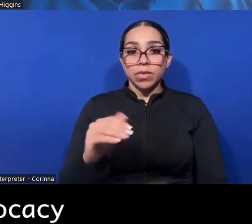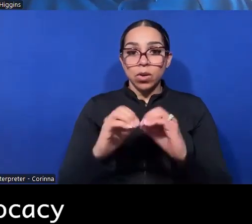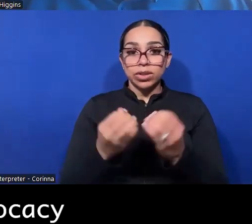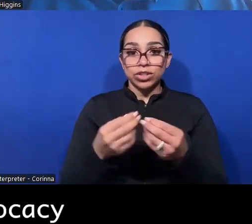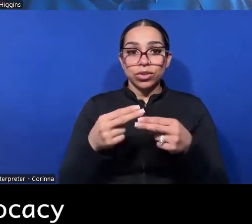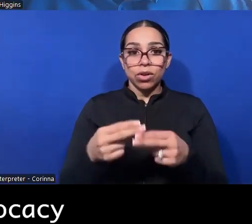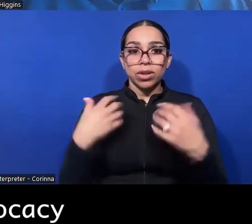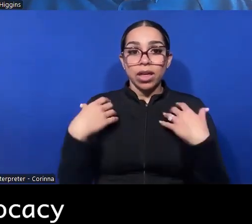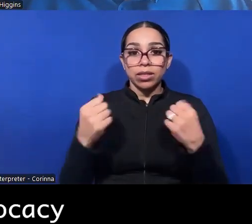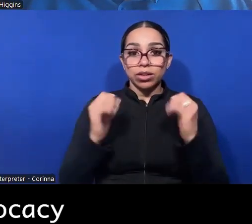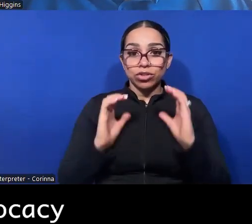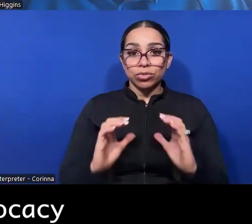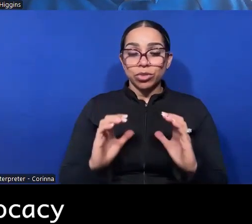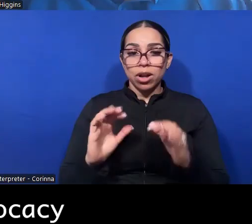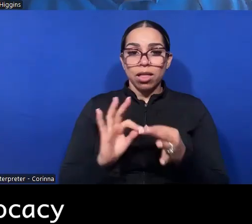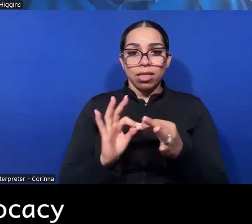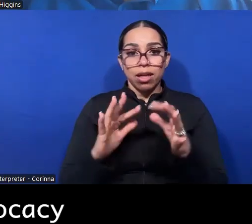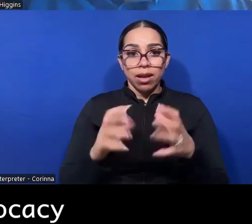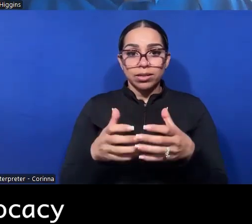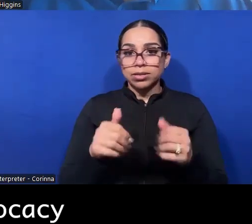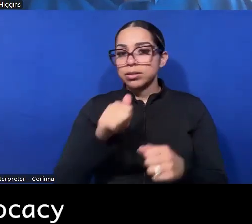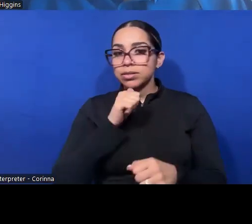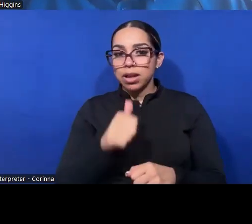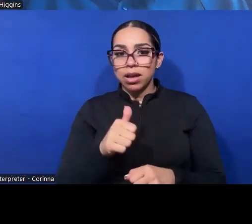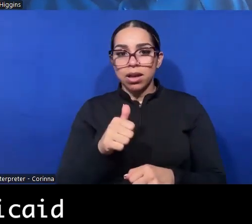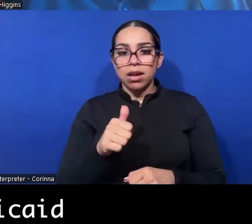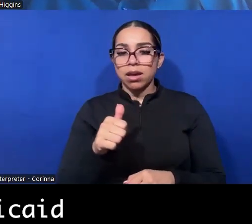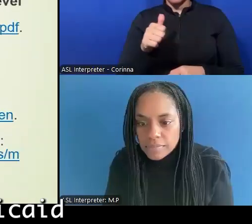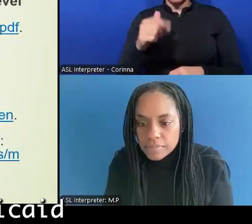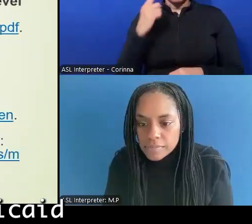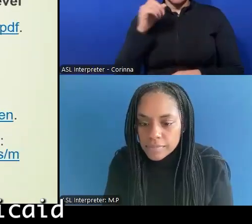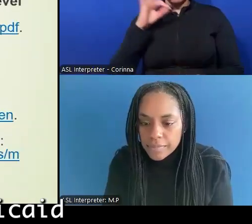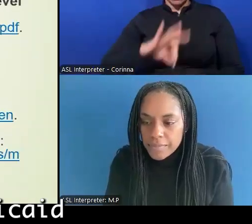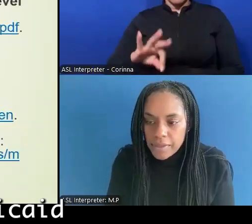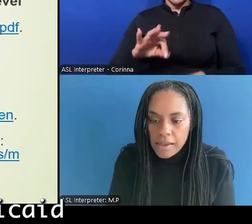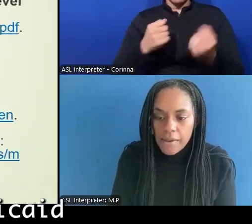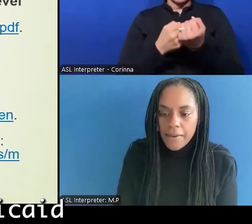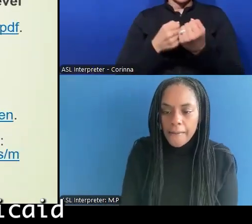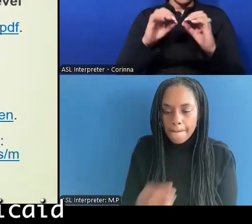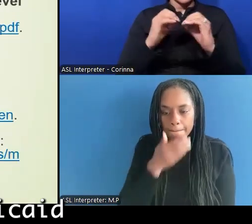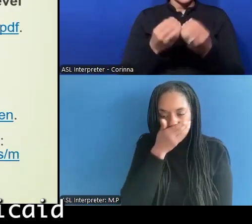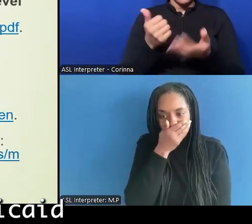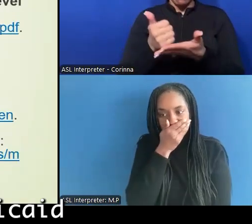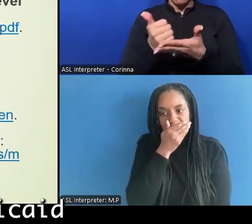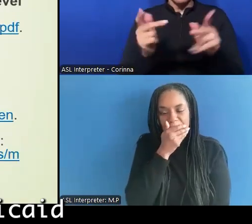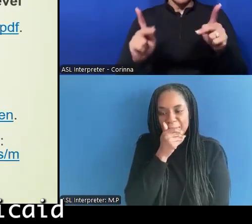which is a non-for-profit advocacy organization helping, anybody who's Medi-Cal or Medicaid eligible with health benefit